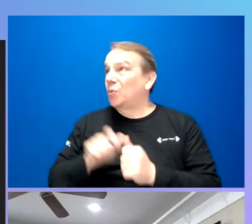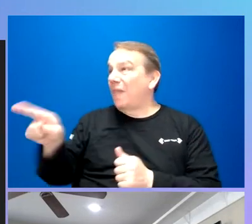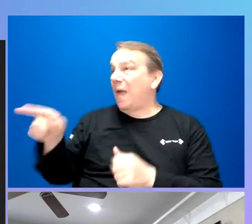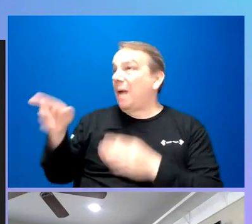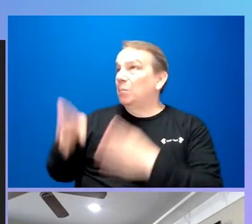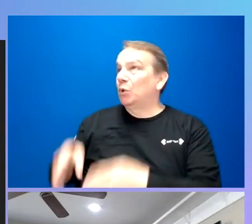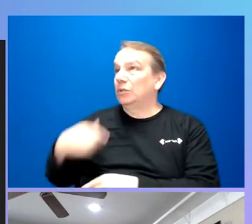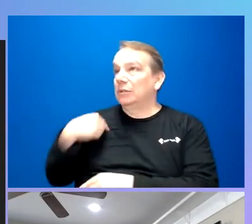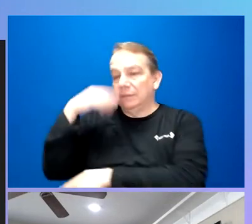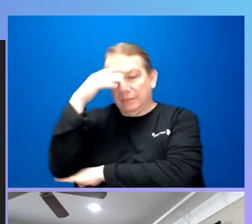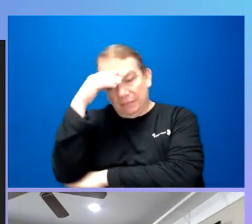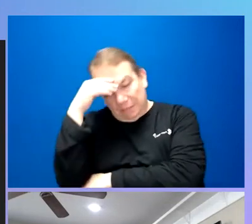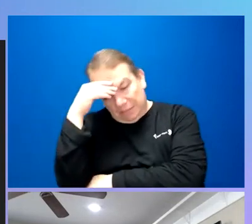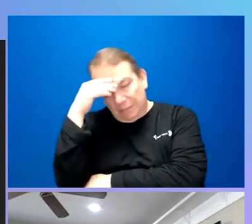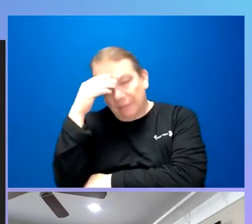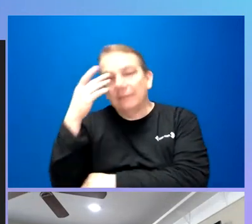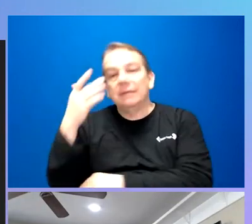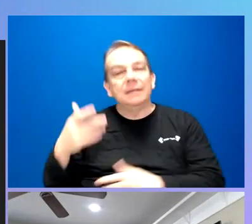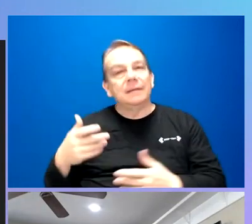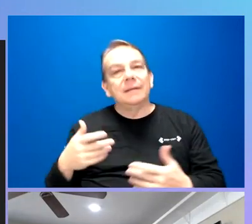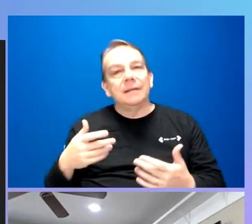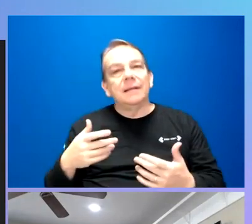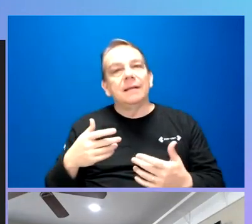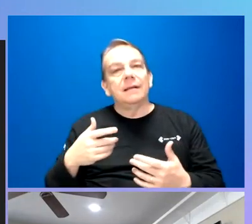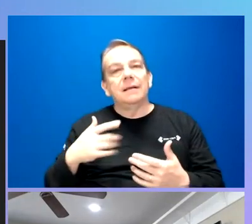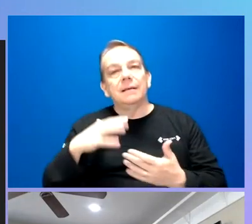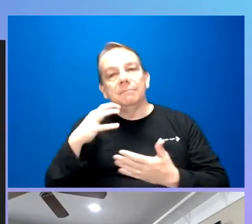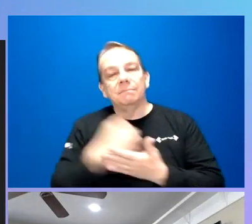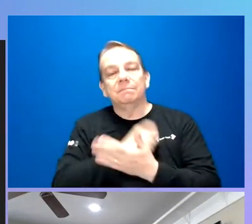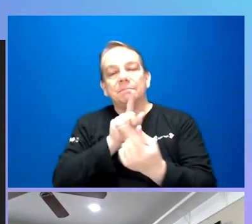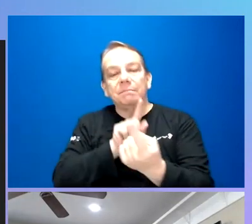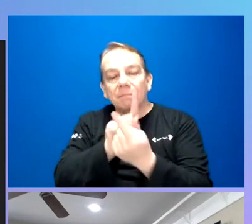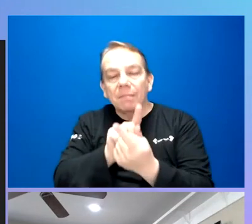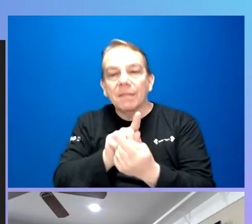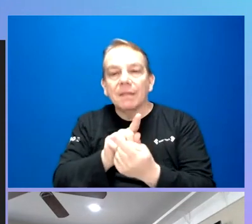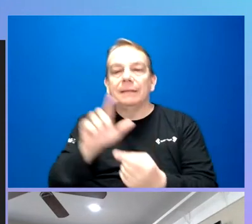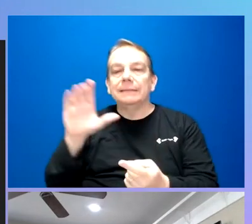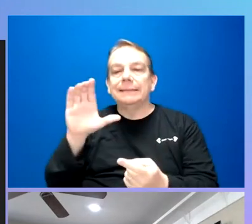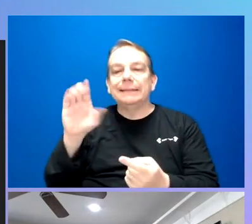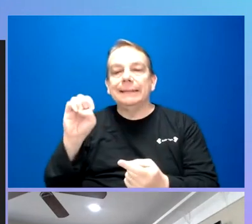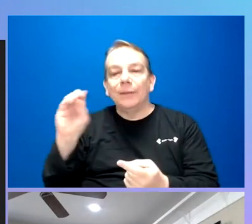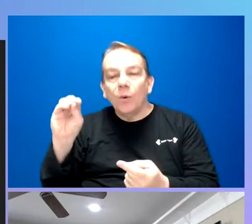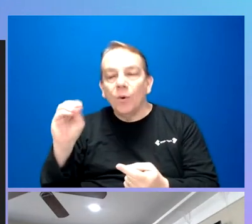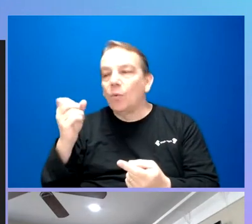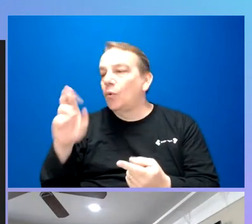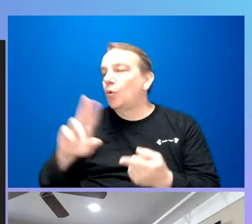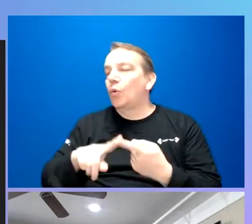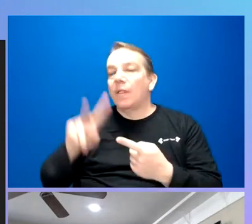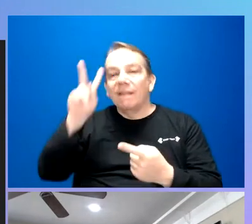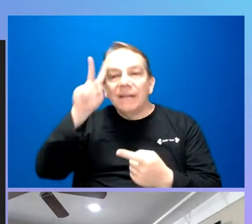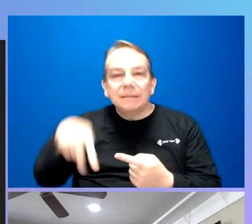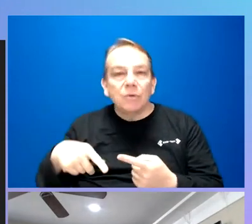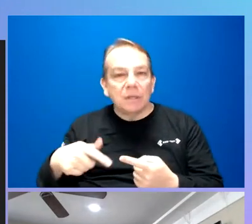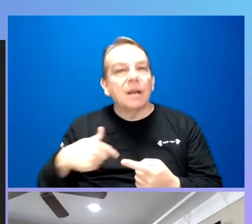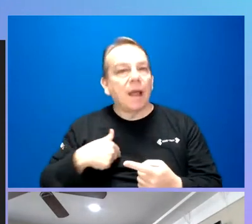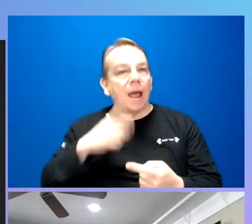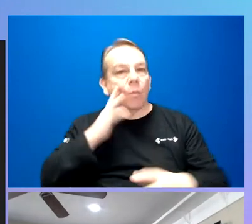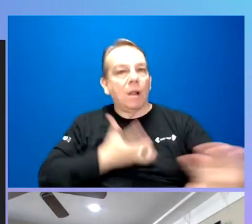knew when I was going to walk down the hall, there was always that chance I might bump into the CEO or VP or someone from